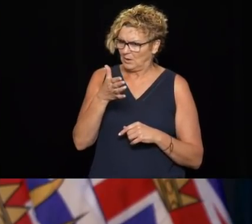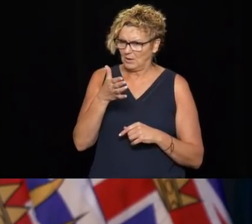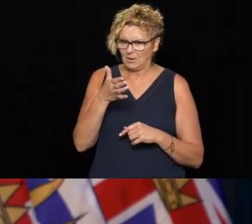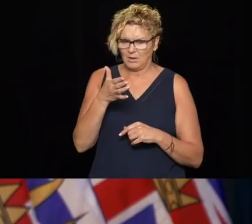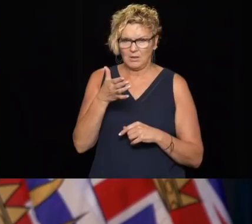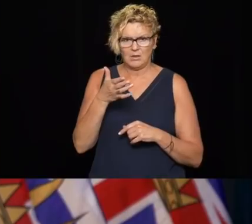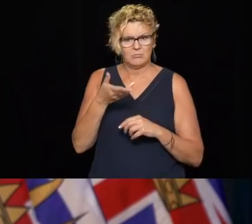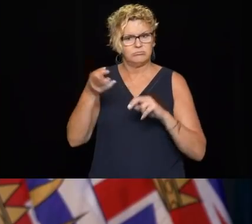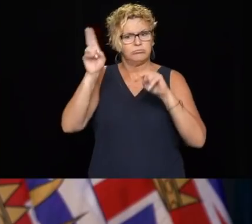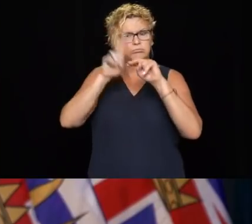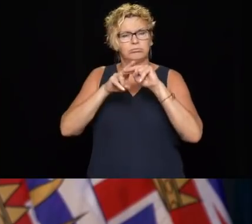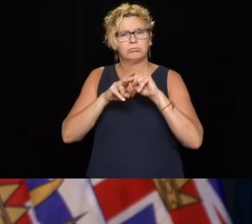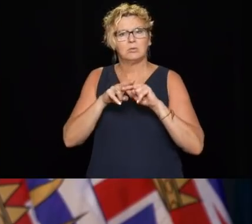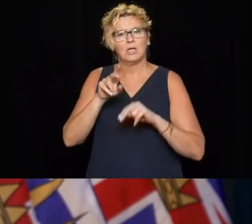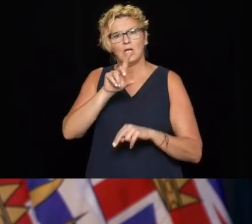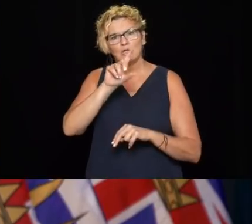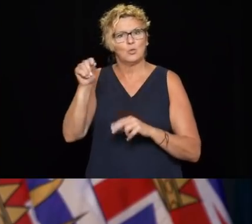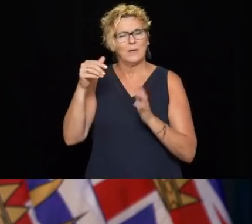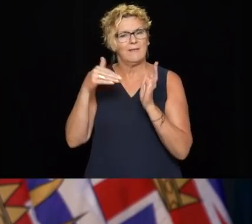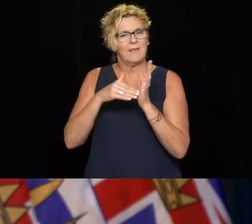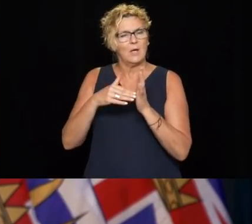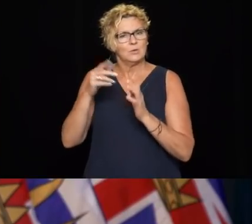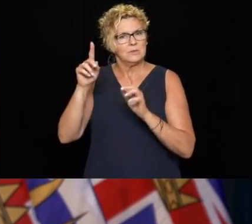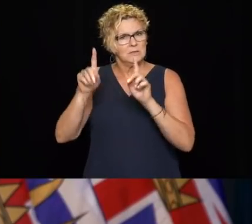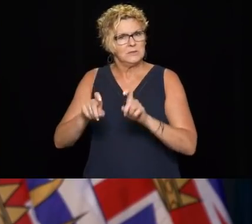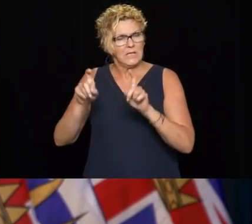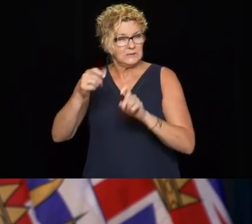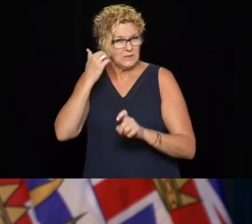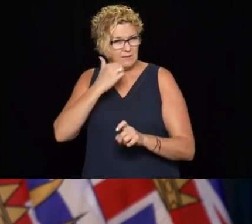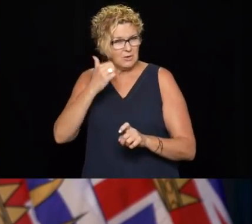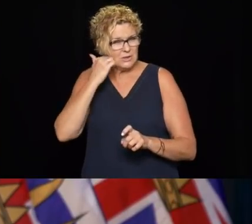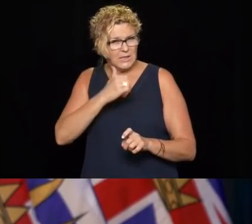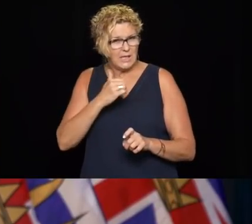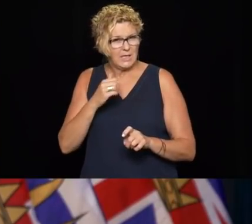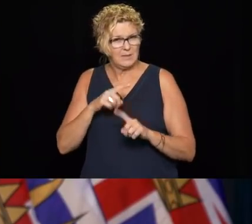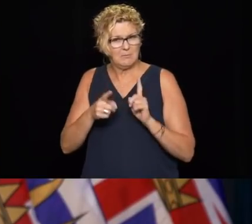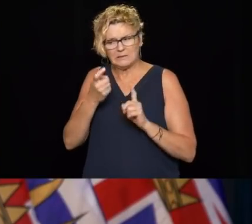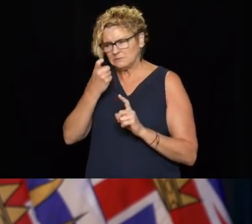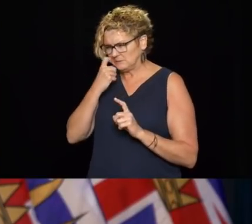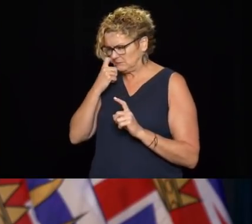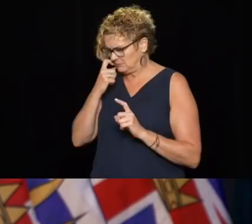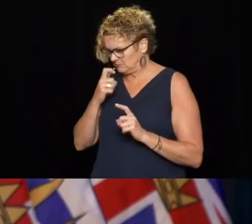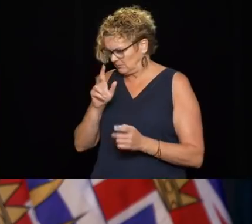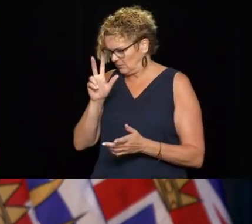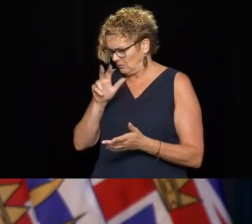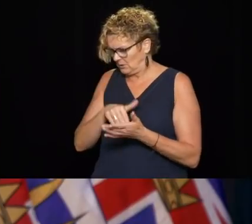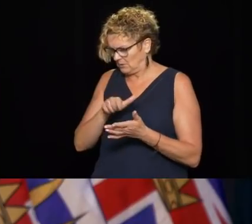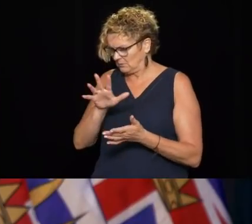Just on the testing, you are going to ramp up to 20,000 test weekly 3 or 4 times the current rate 3500 yesterday.